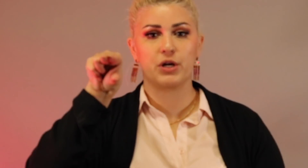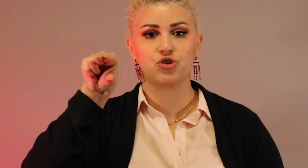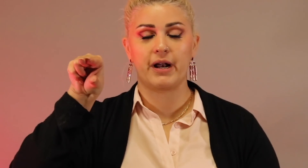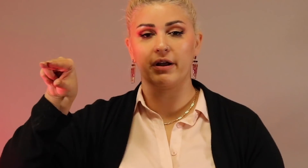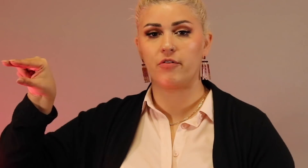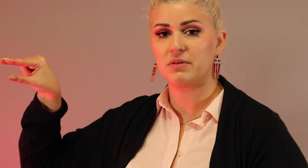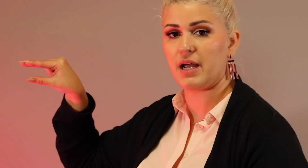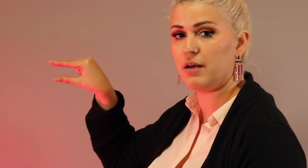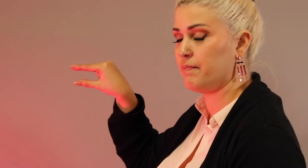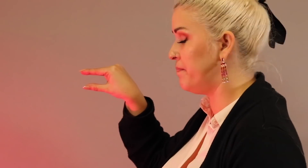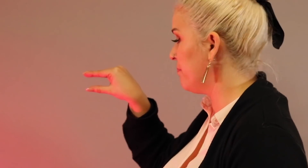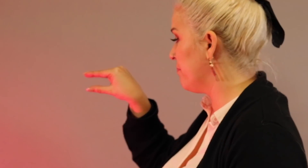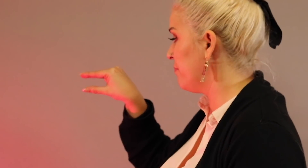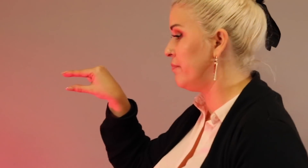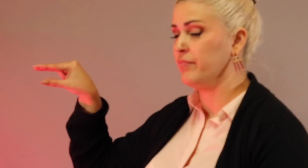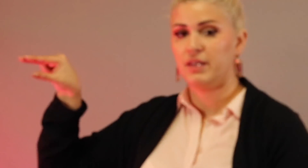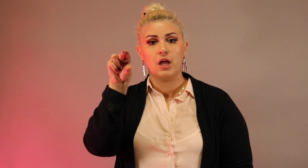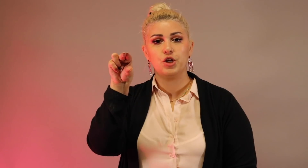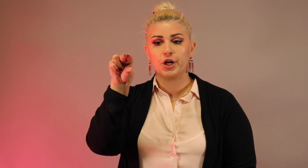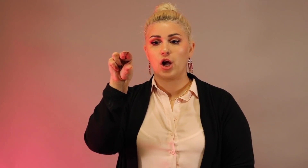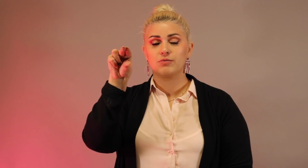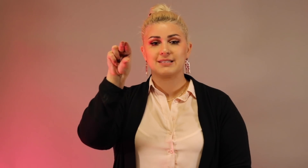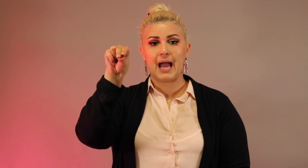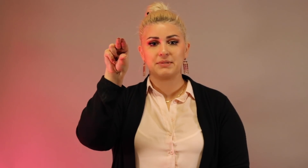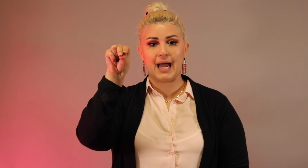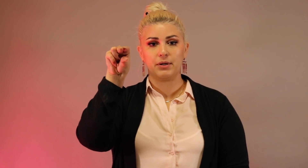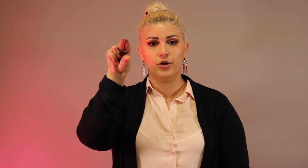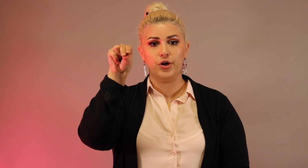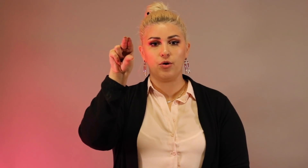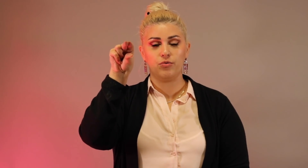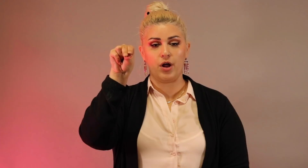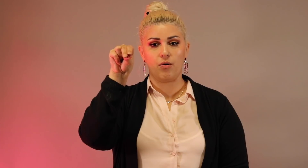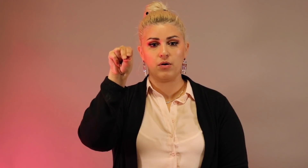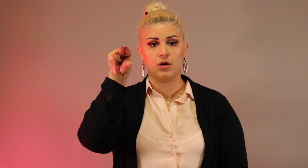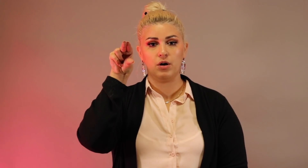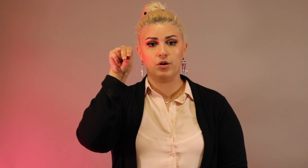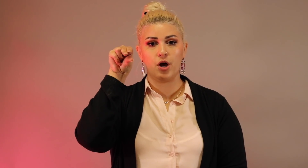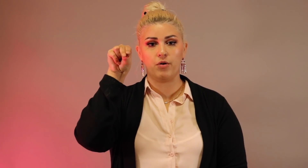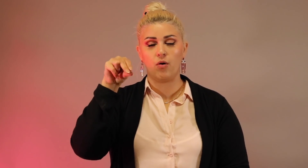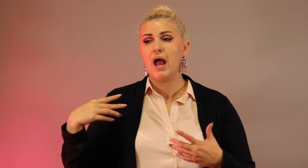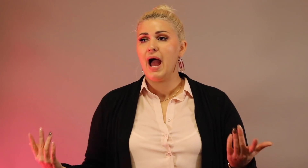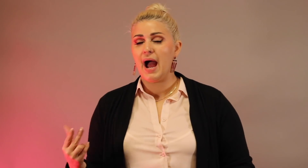pointing straight out, her from the side. And you're going to go tap, tap, no no. No no.